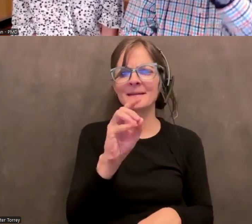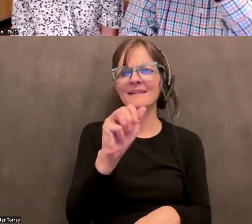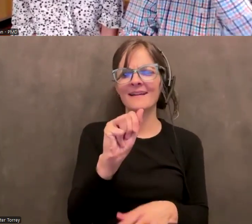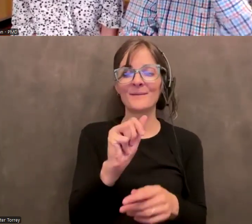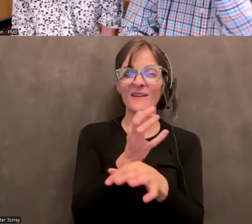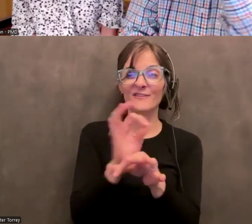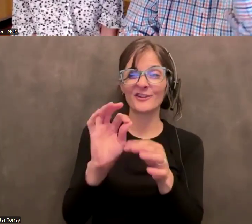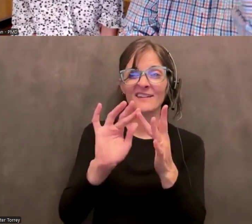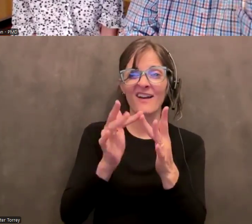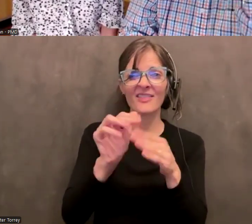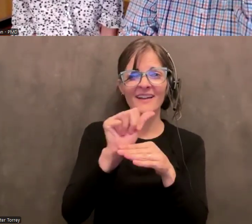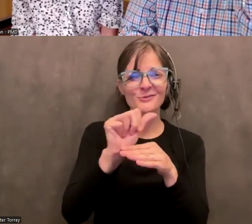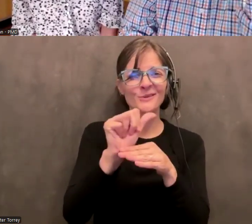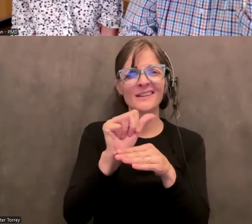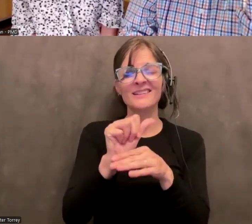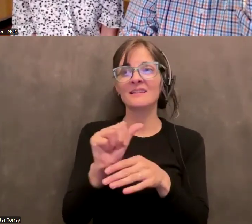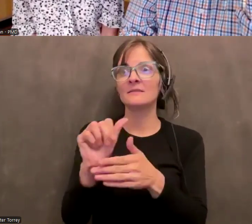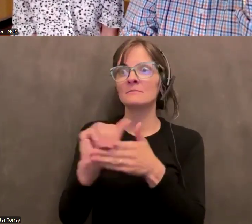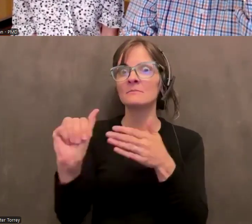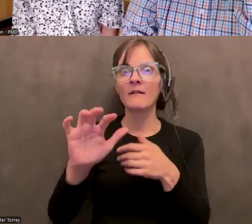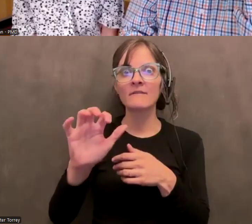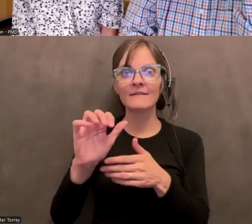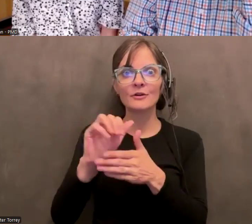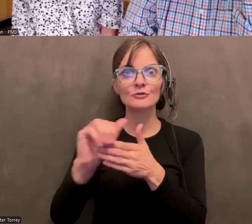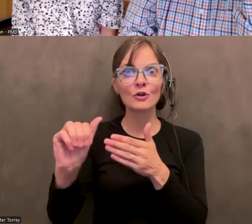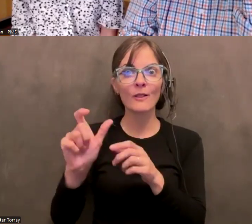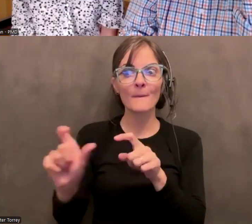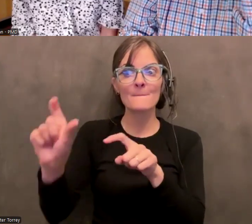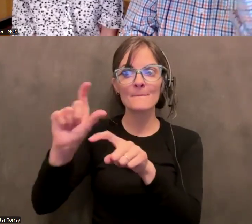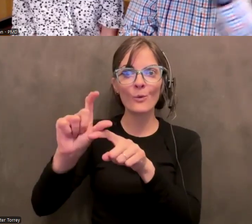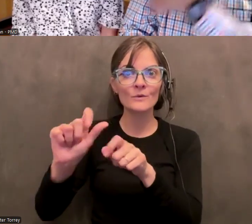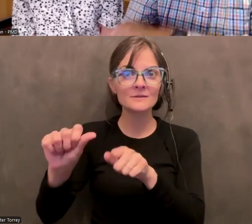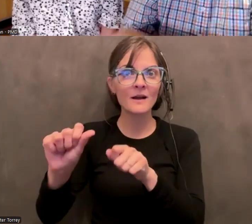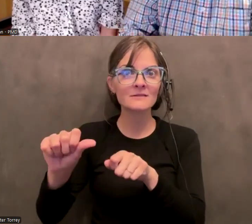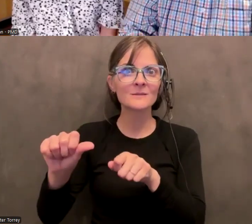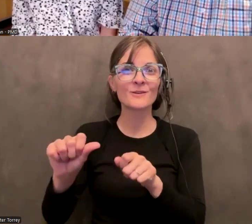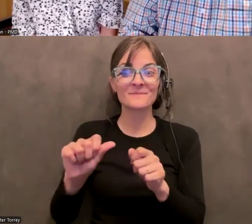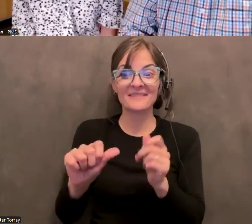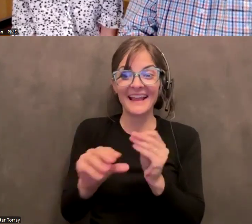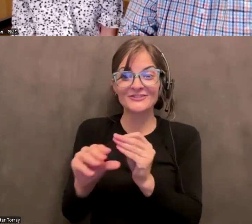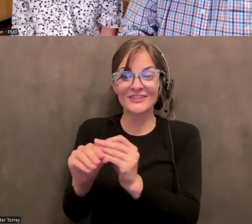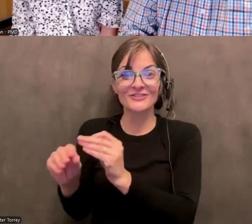a potential certification, as you said, Hans, there has to be a reel there there once you've been pulled in by the media.